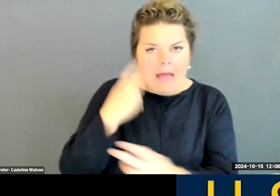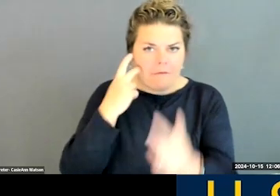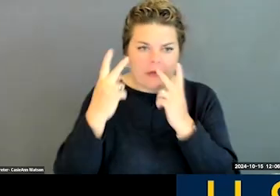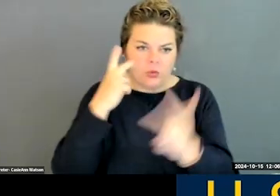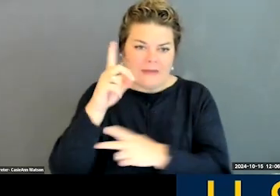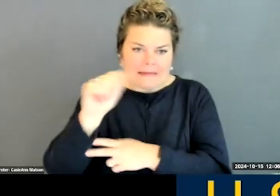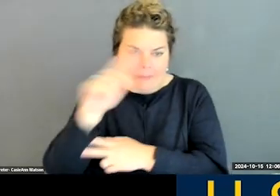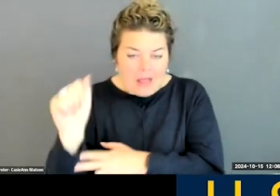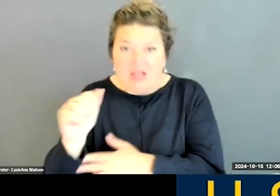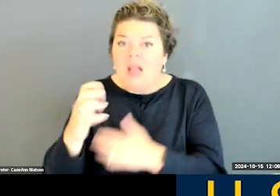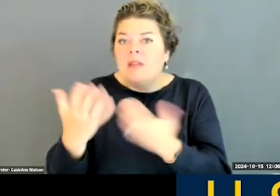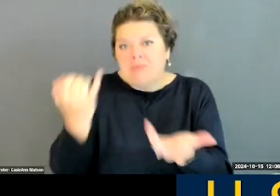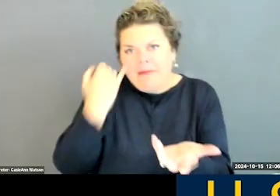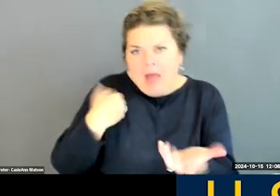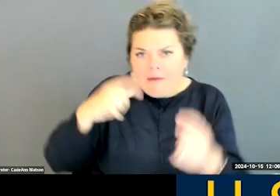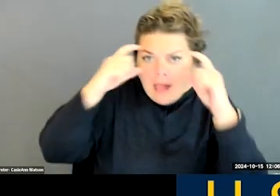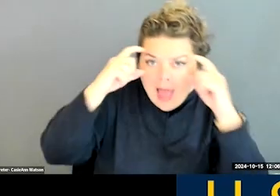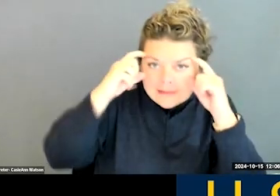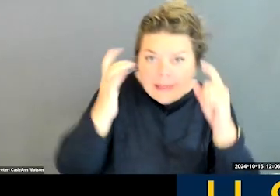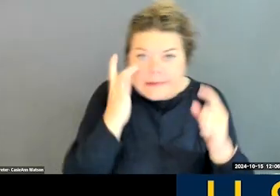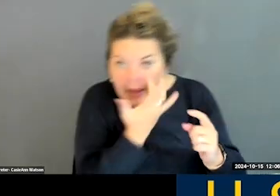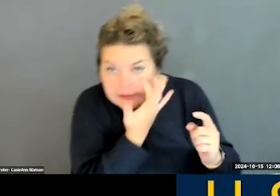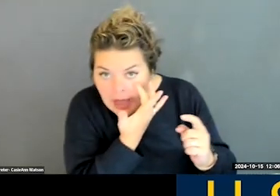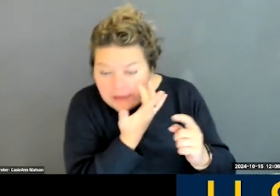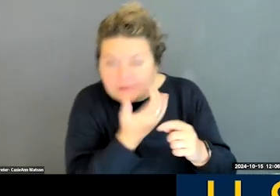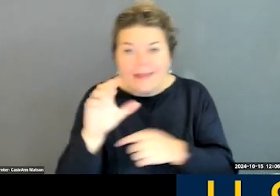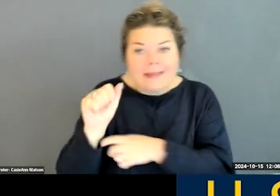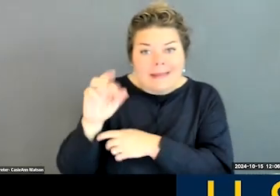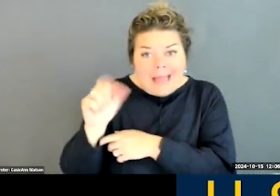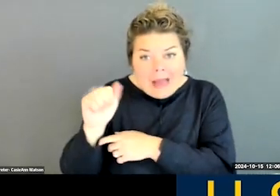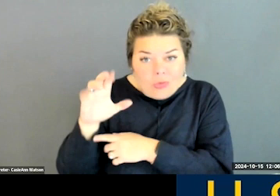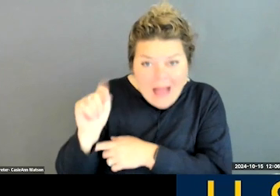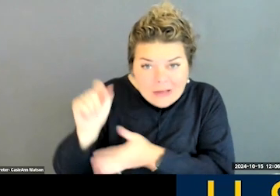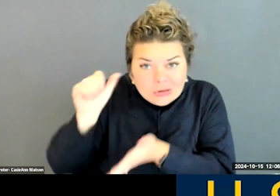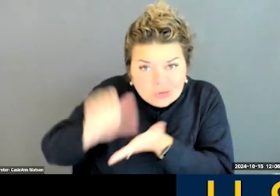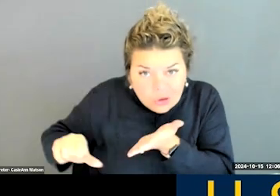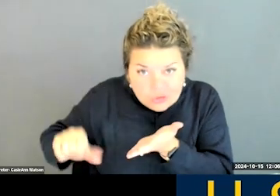so whether that's glasses, or contacts, cataract surgery, or anything of that nature.